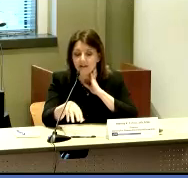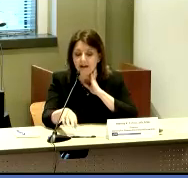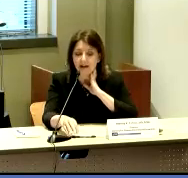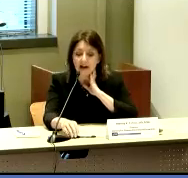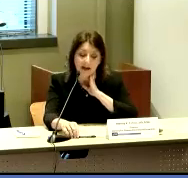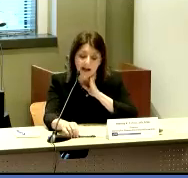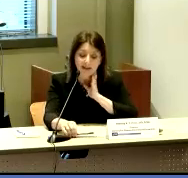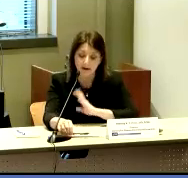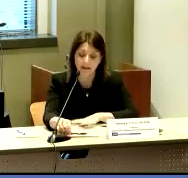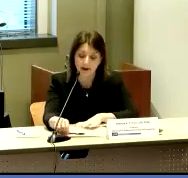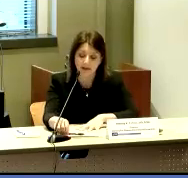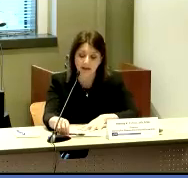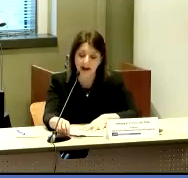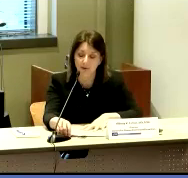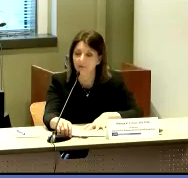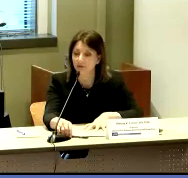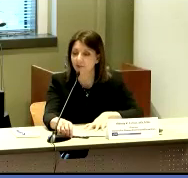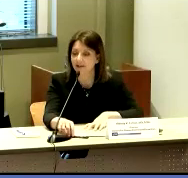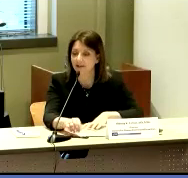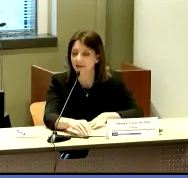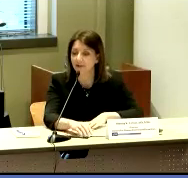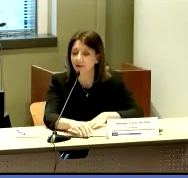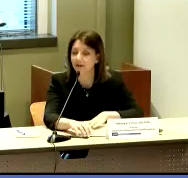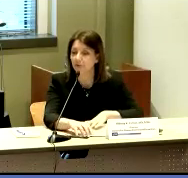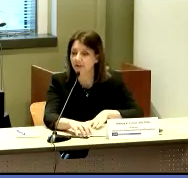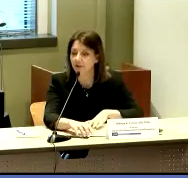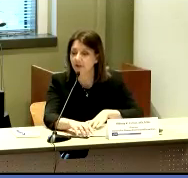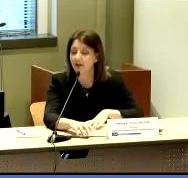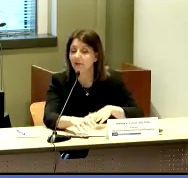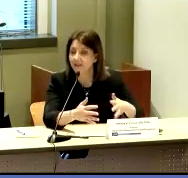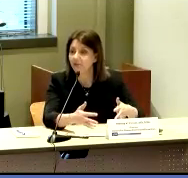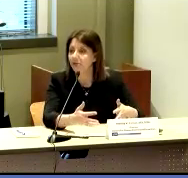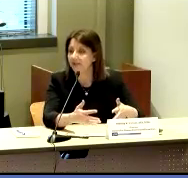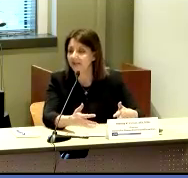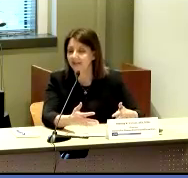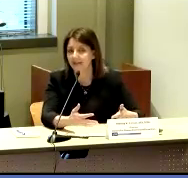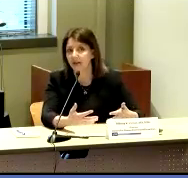And I saw them in how we responded to the fall and winter respiratory season